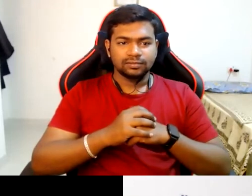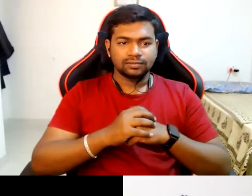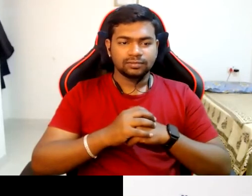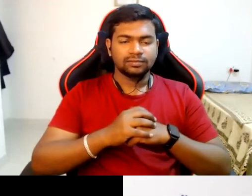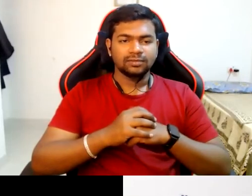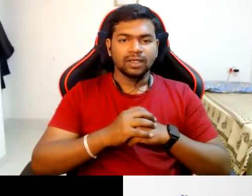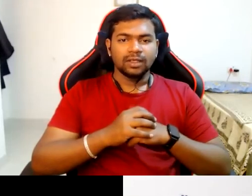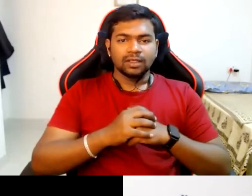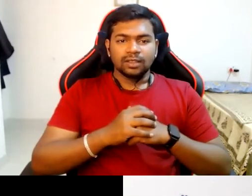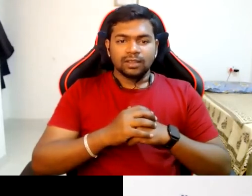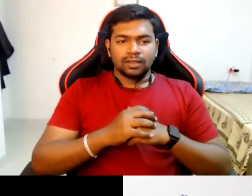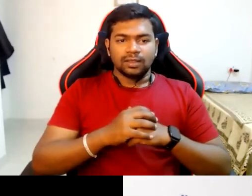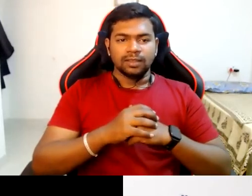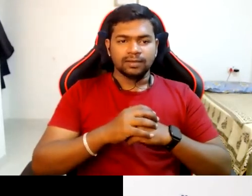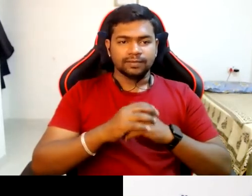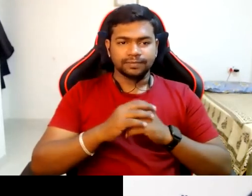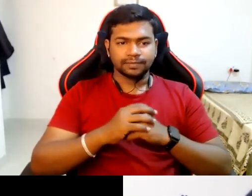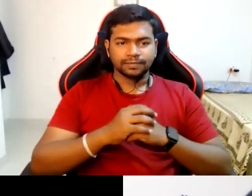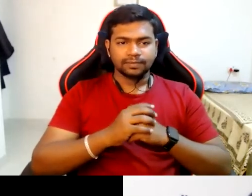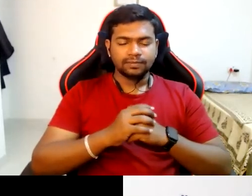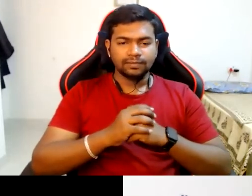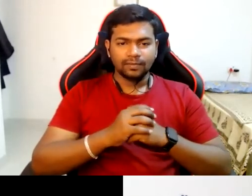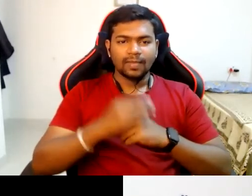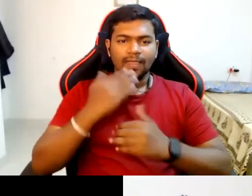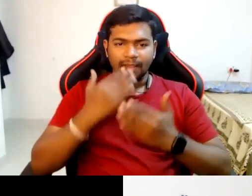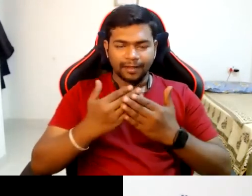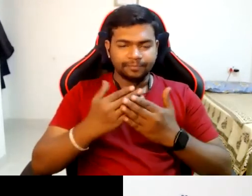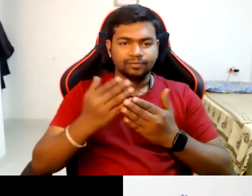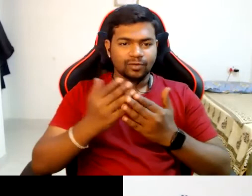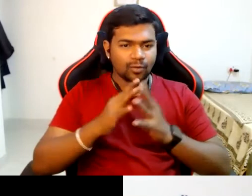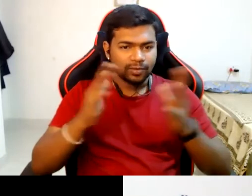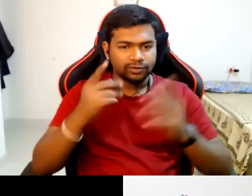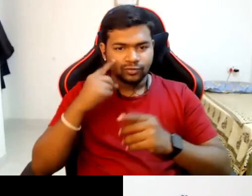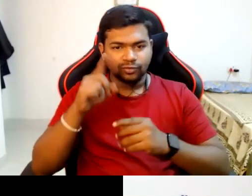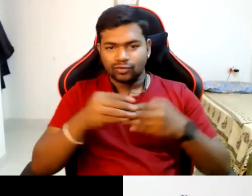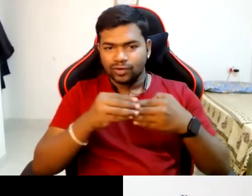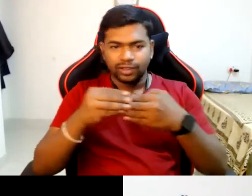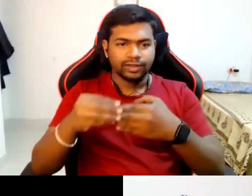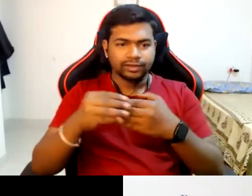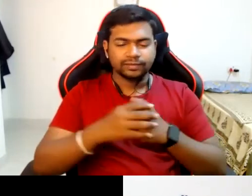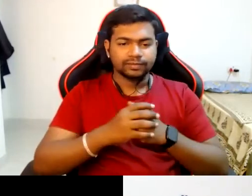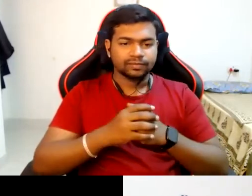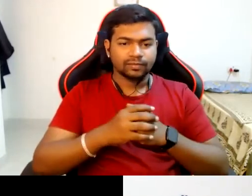Thank.. thank so much for your introduction, Sandeep. We would like to hear more about let's go